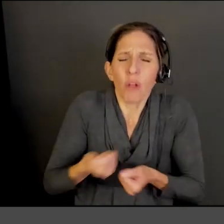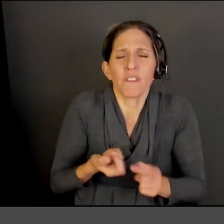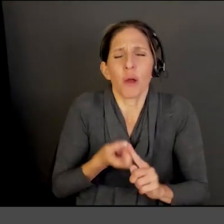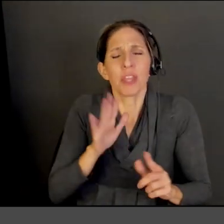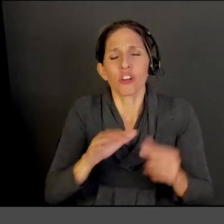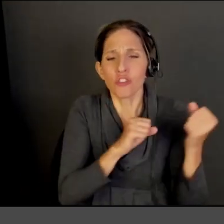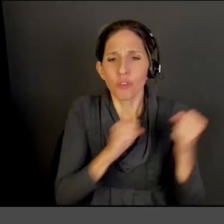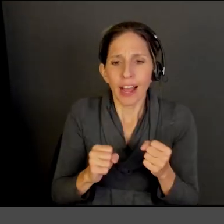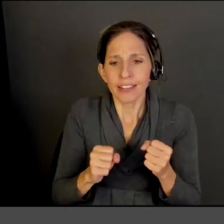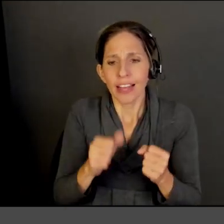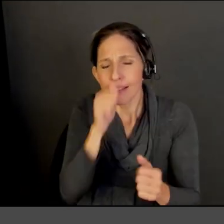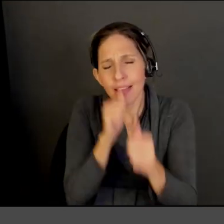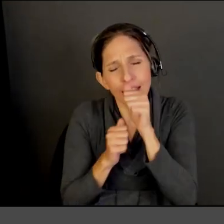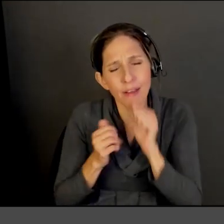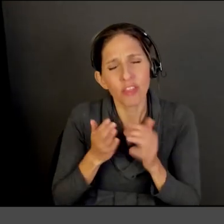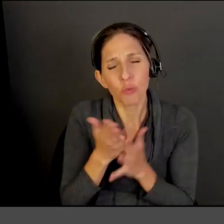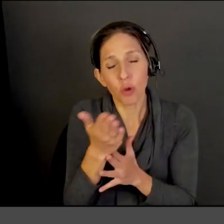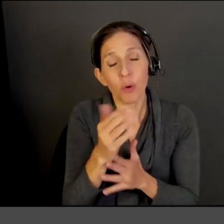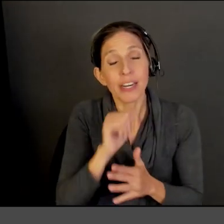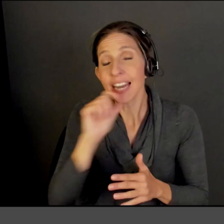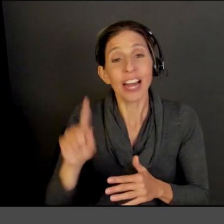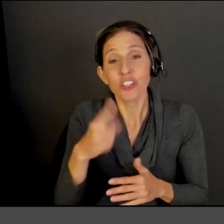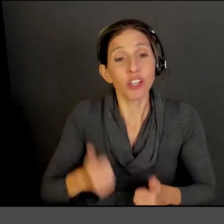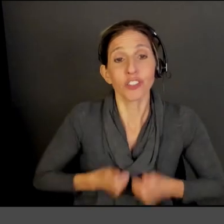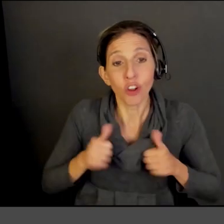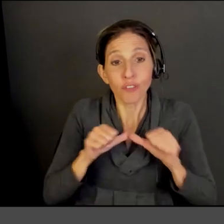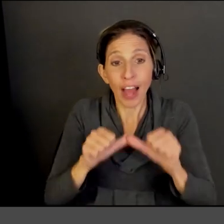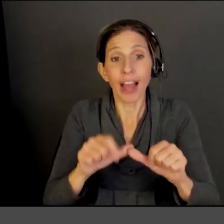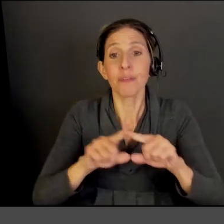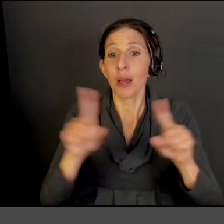THAT IS THE POWER OF THE HUMANITIES.